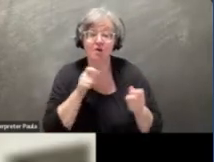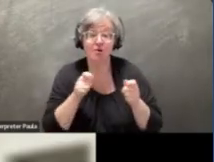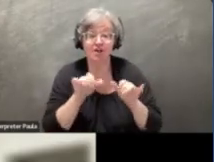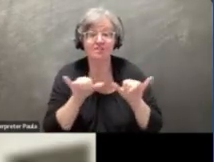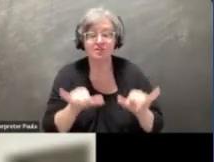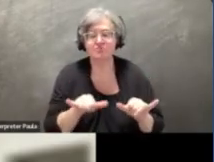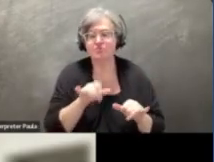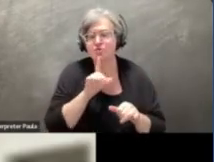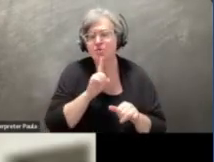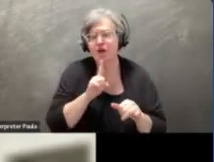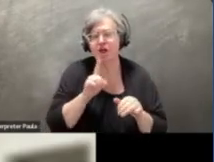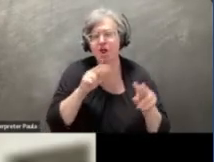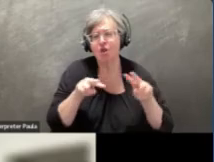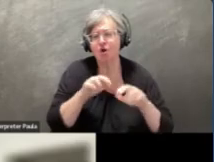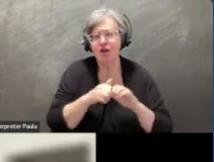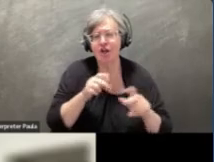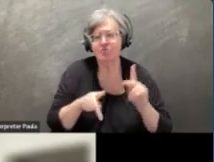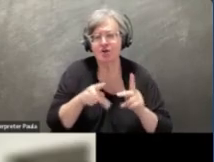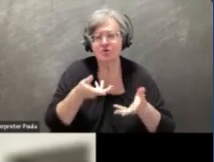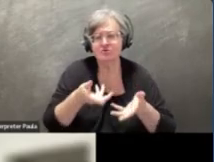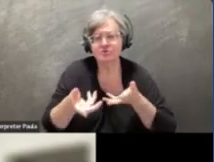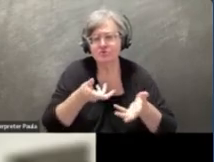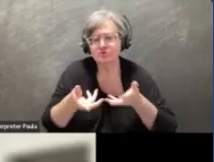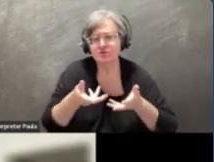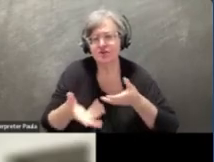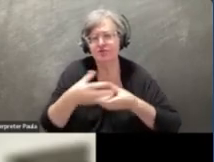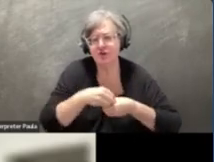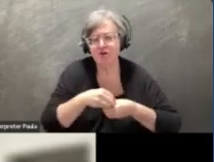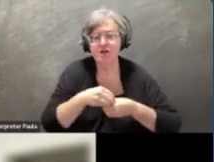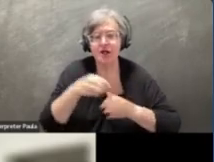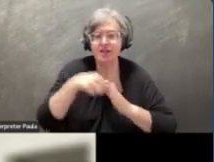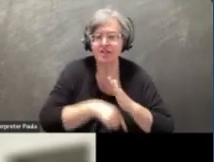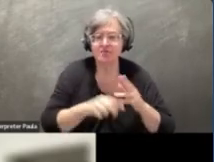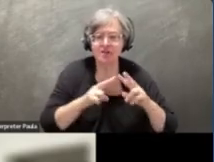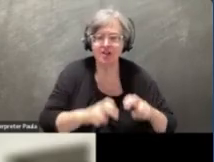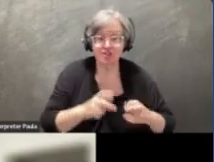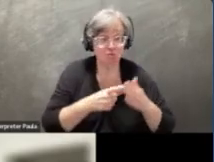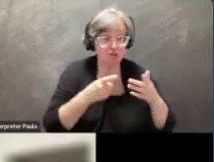looking at, how are people getting engaged in the in depth analysis of what's going on and what's not going on? What can we